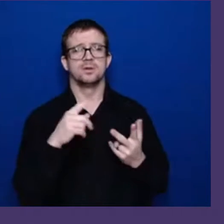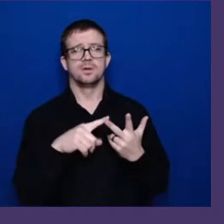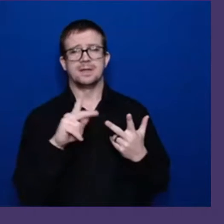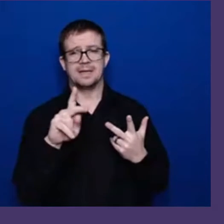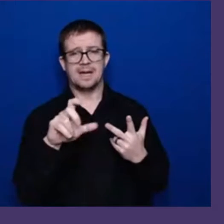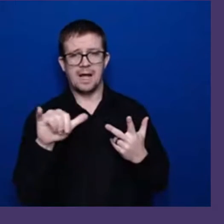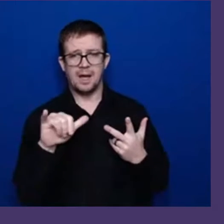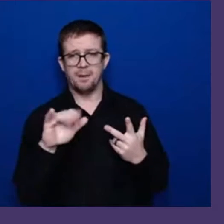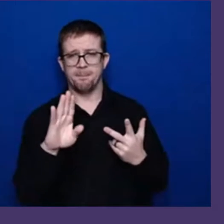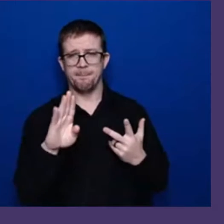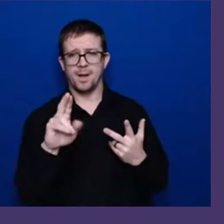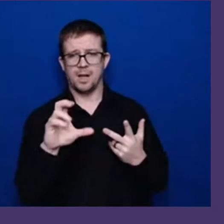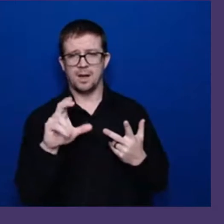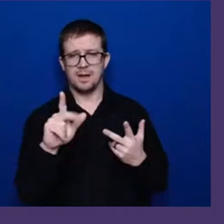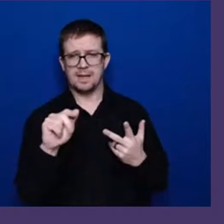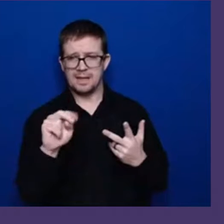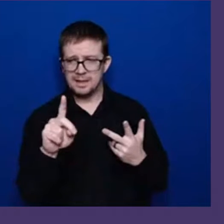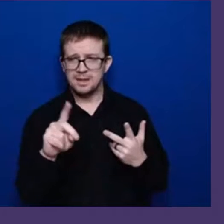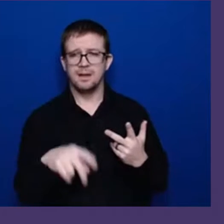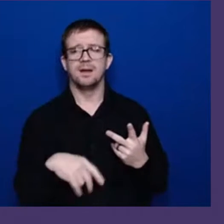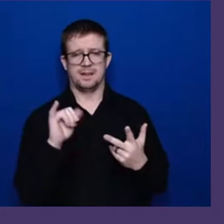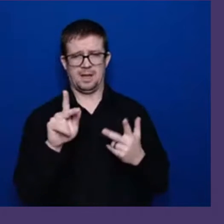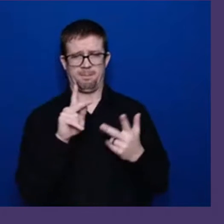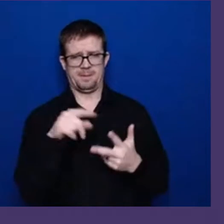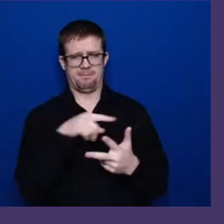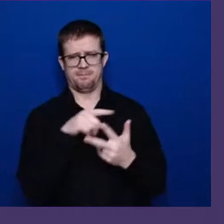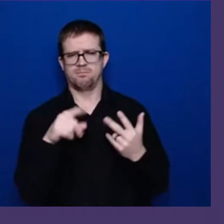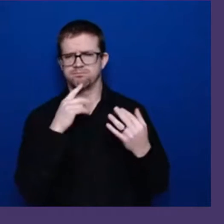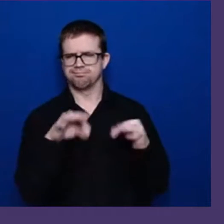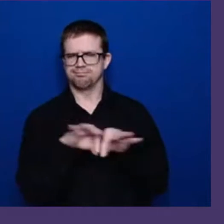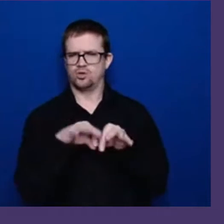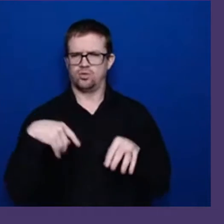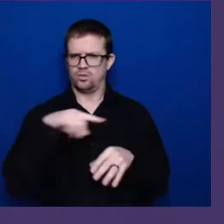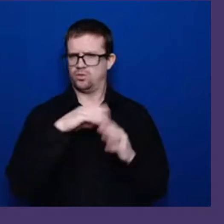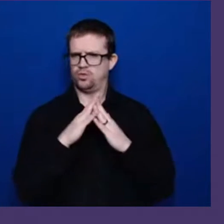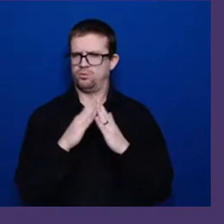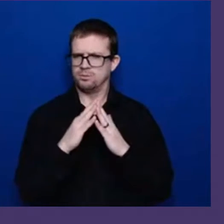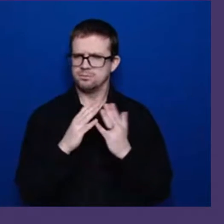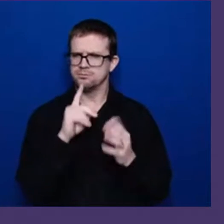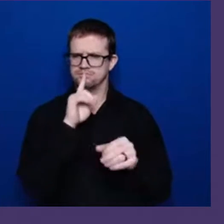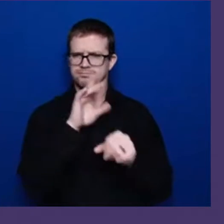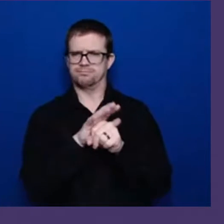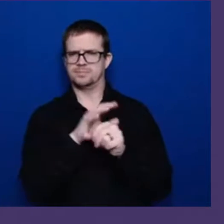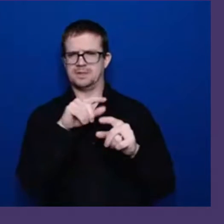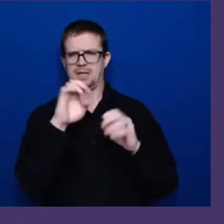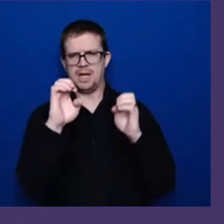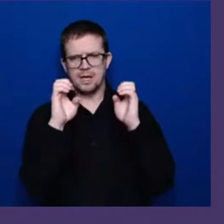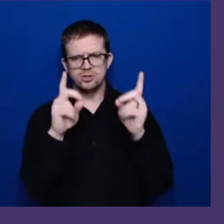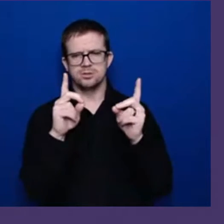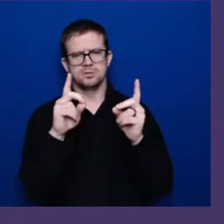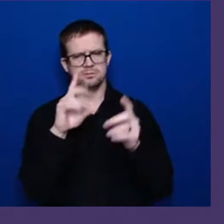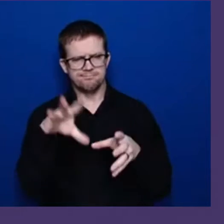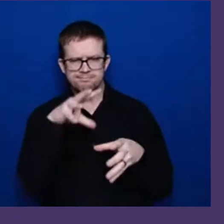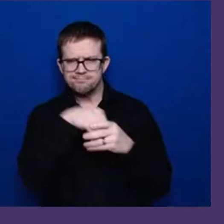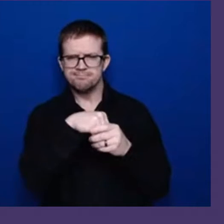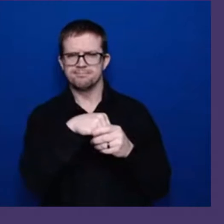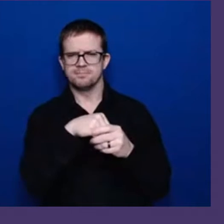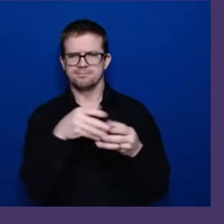who ensured that education was integrated for people with disabilities, who ensured that we were able to live independently.